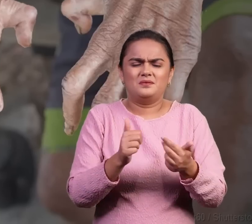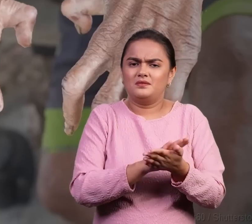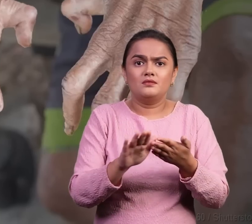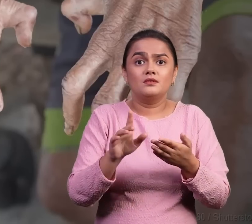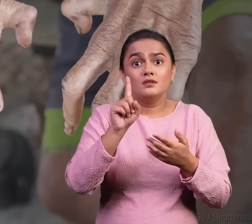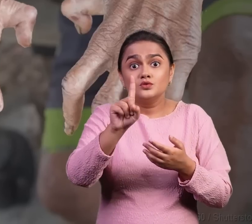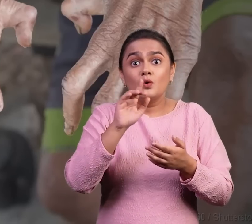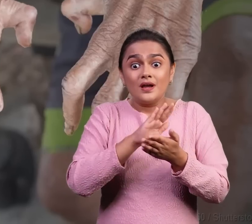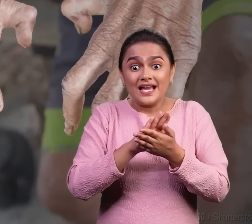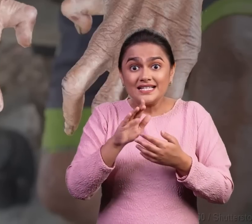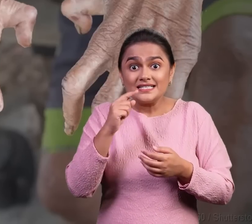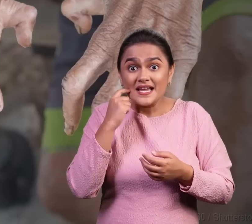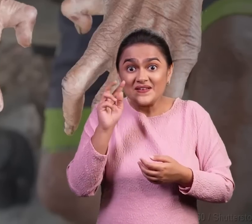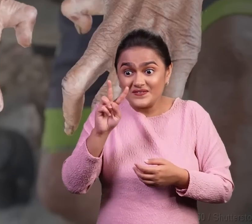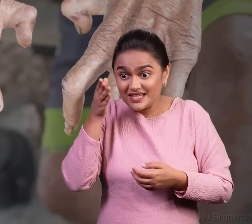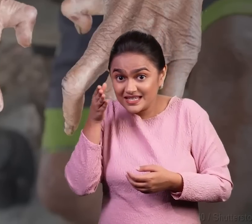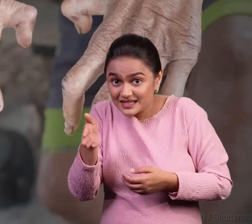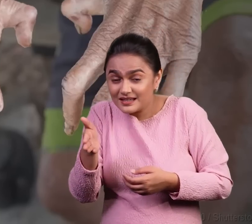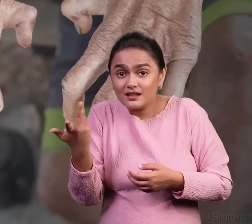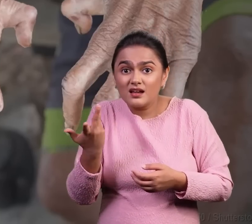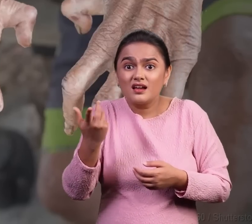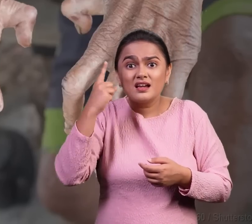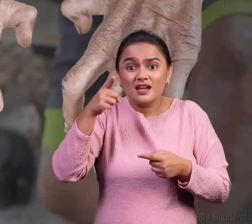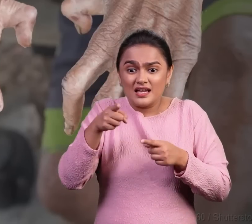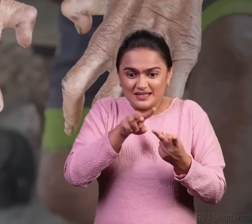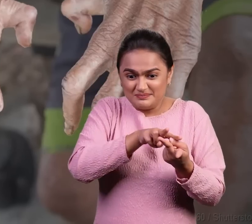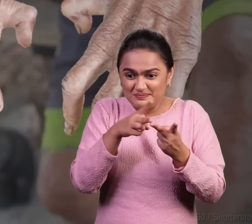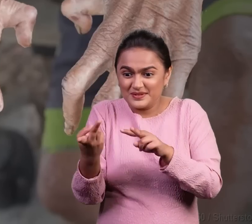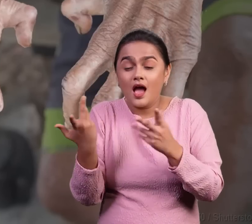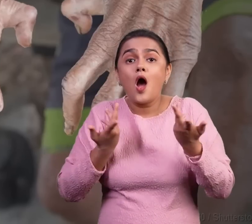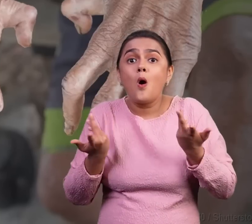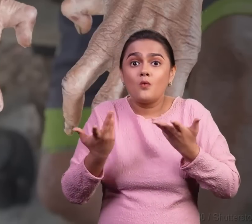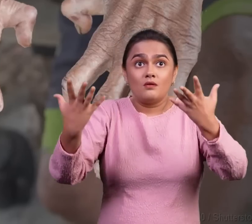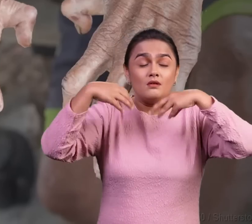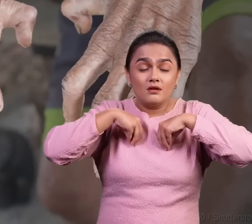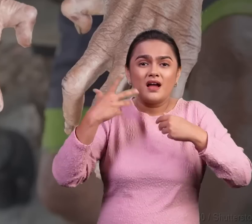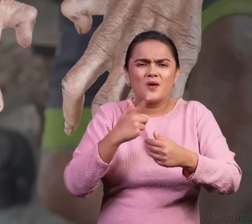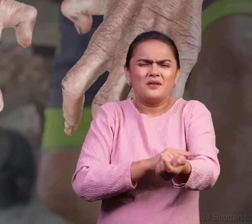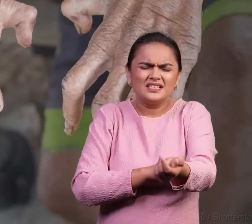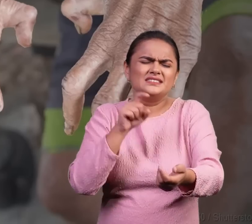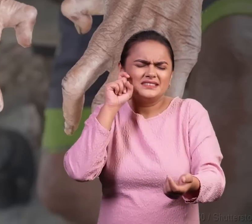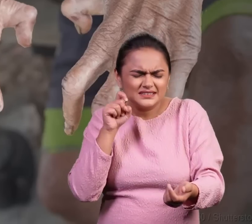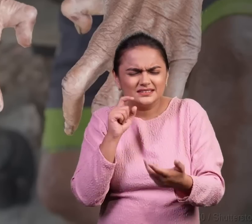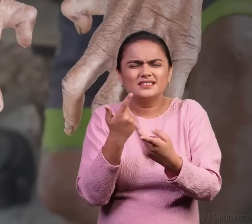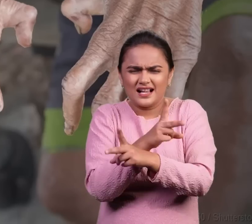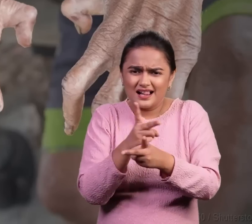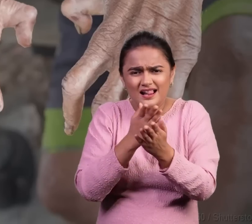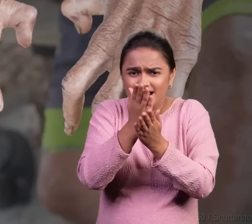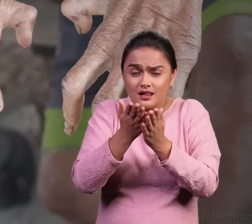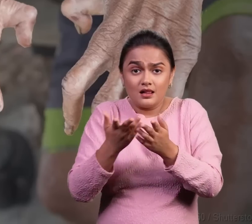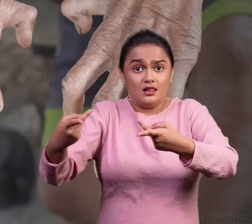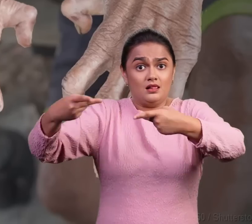For HIV, the specific routes of transmission are blood and sexual contact.